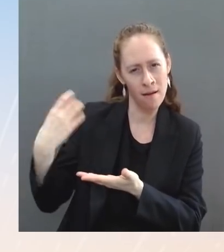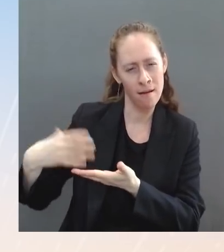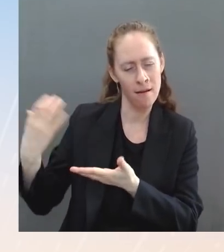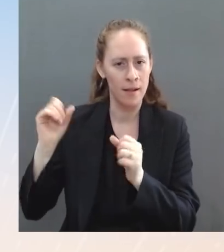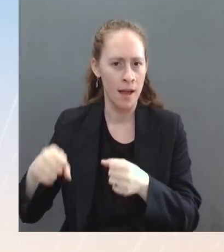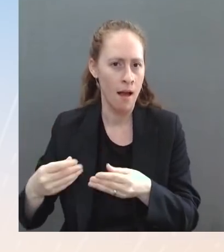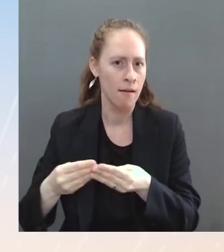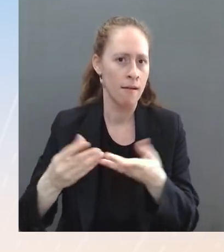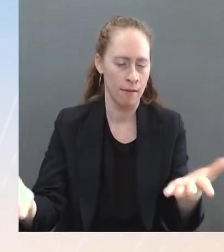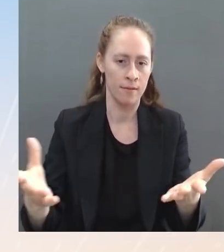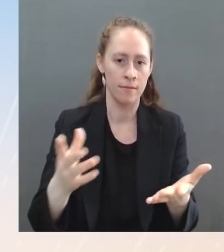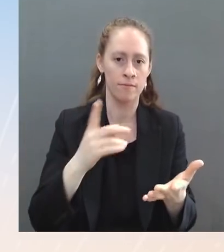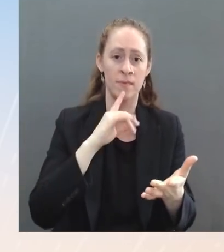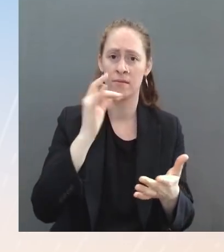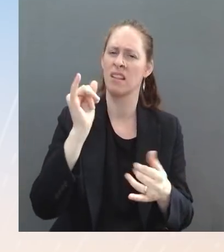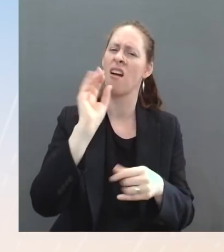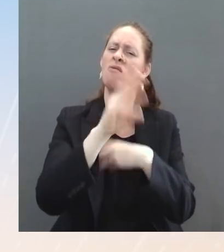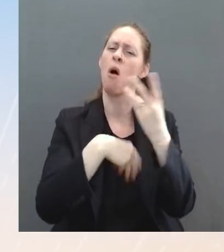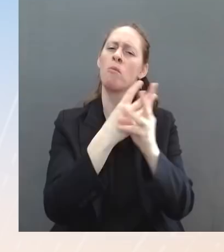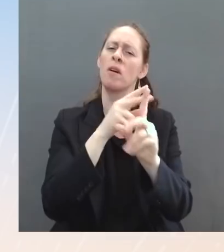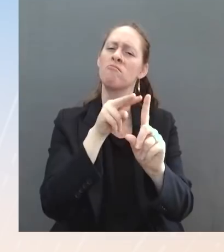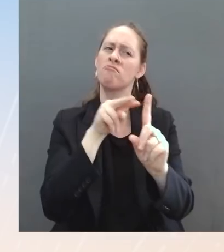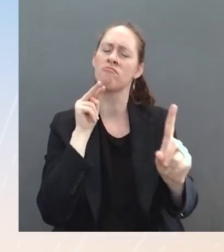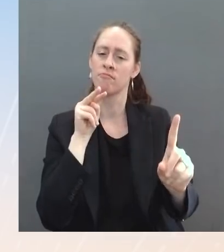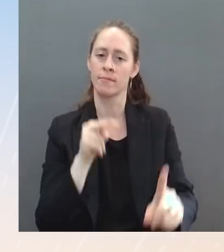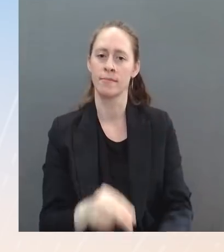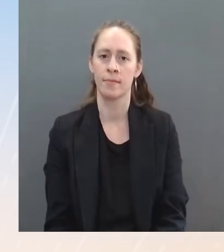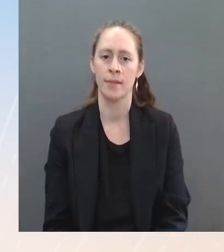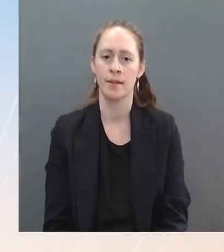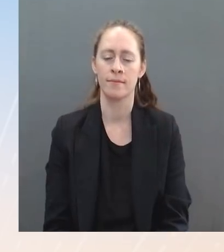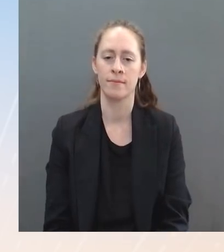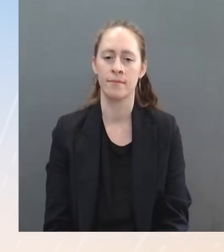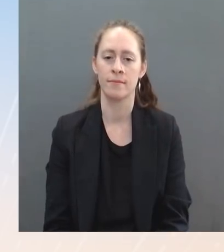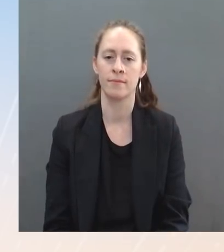The global supply is down because of Russian oil.